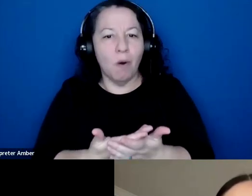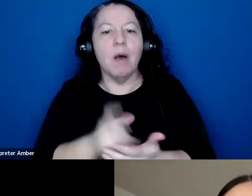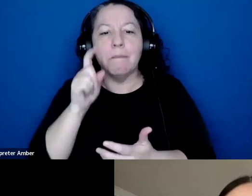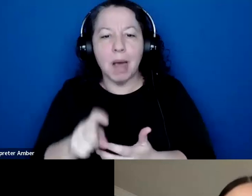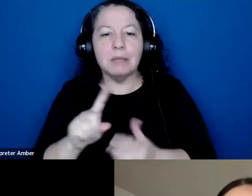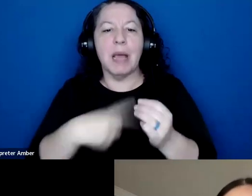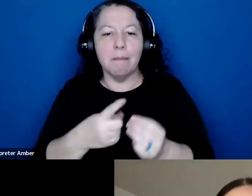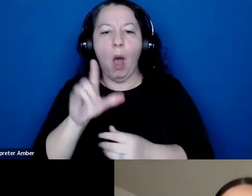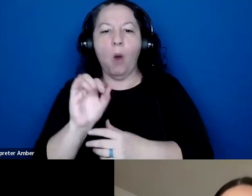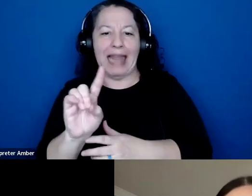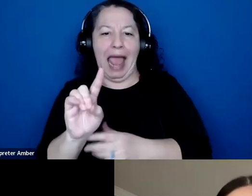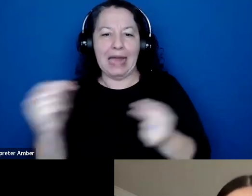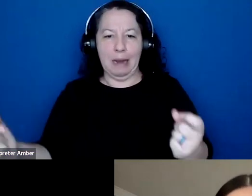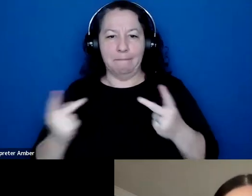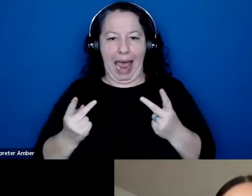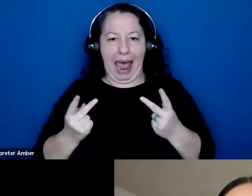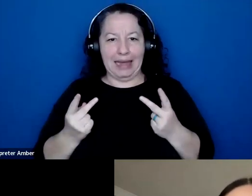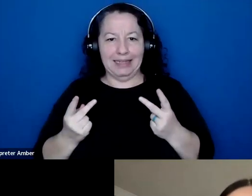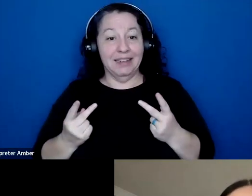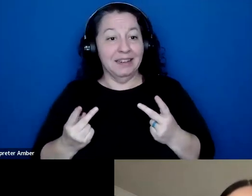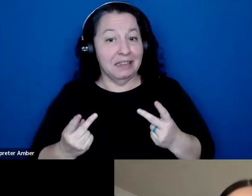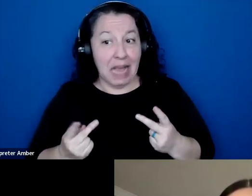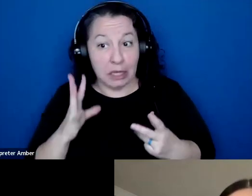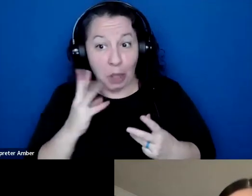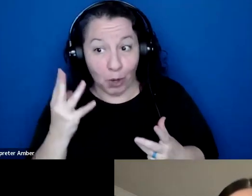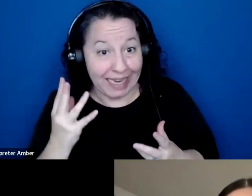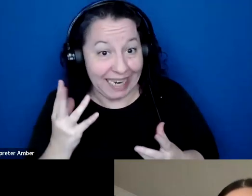And, you know, that isn't pretty. And we're seeing that happen in Palestine.